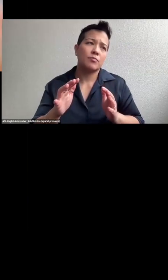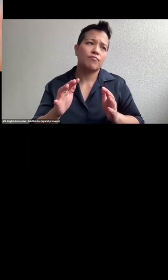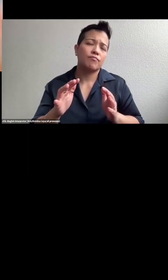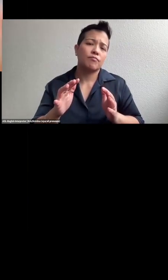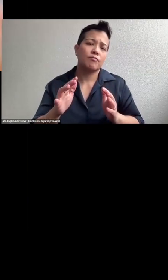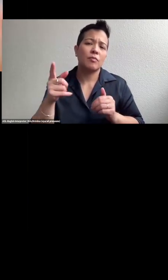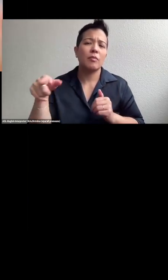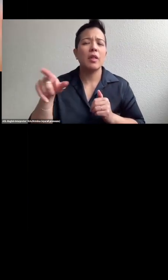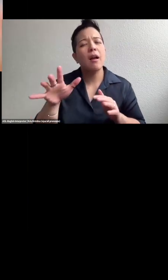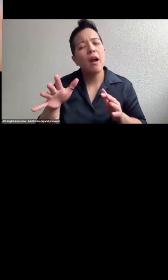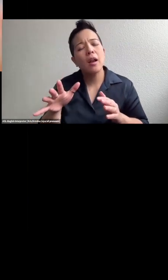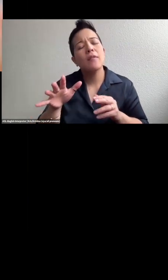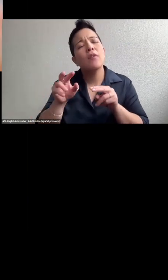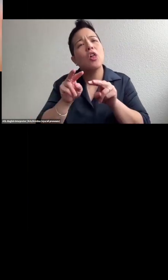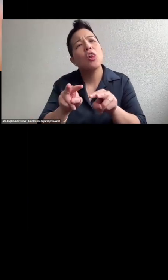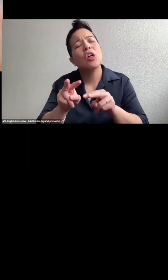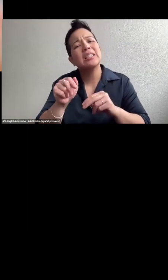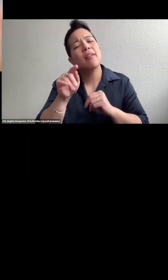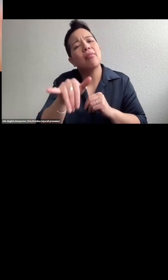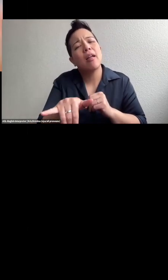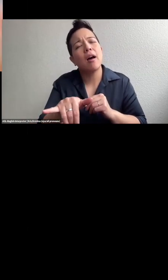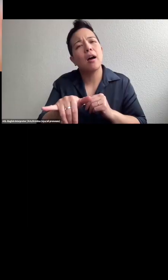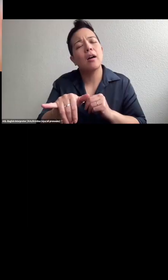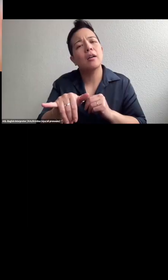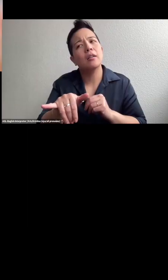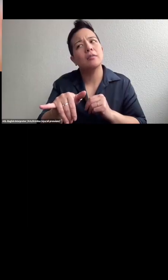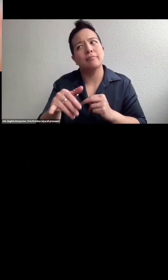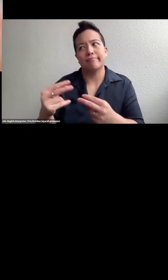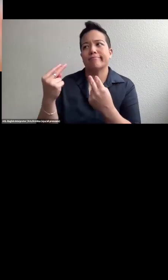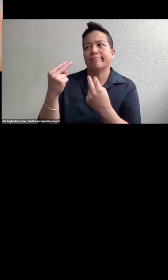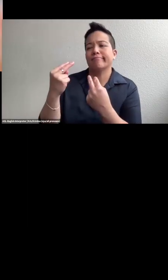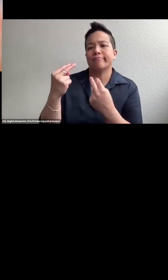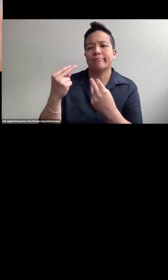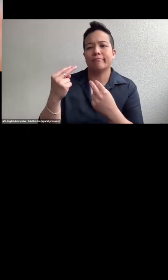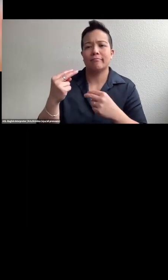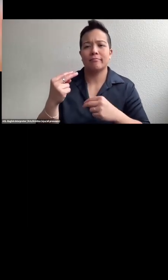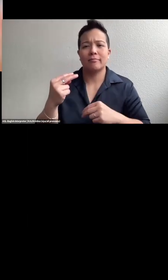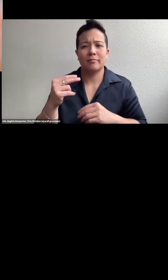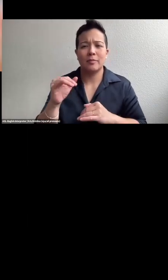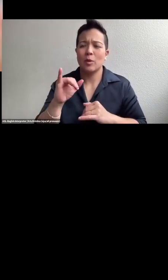of looked at that, but where was I going with this?